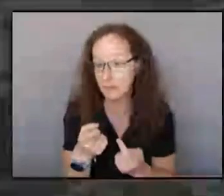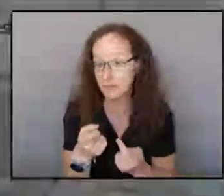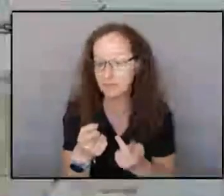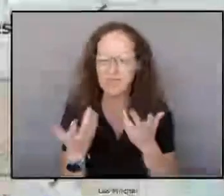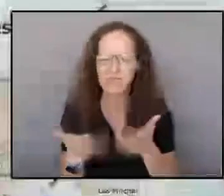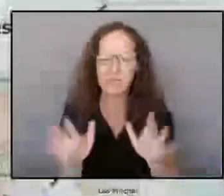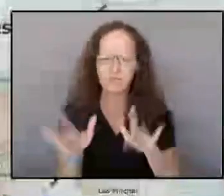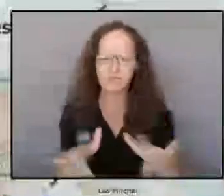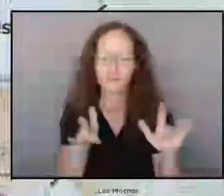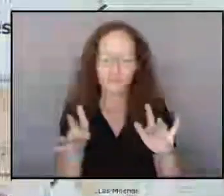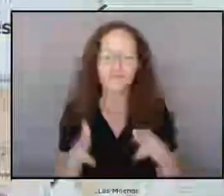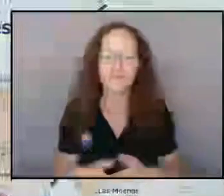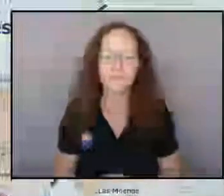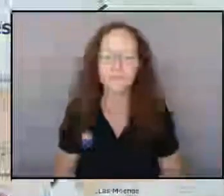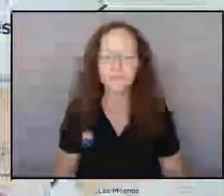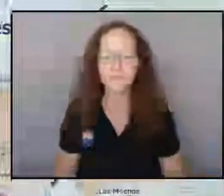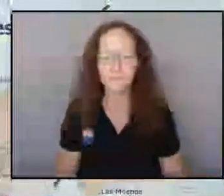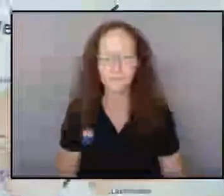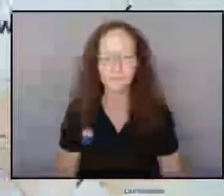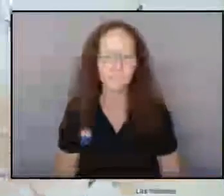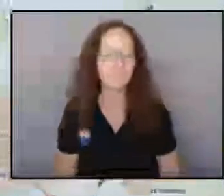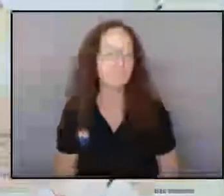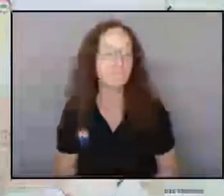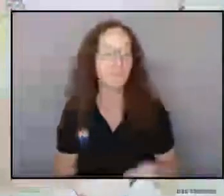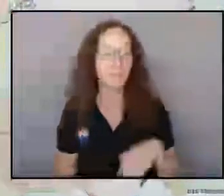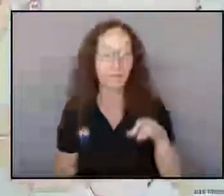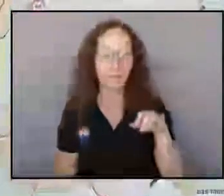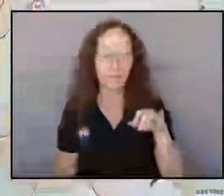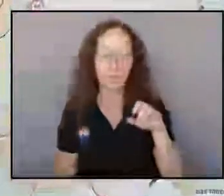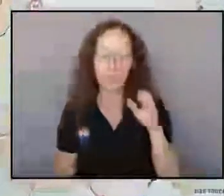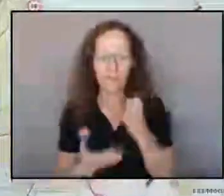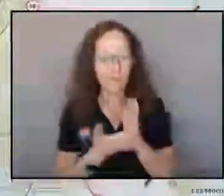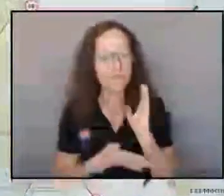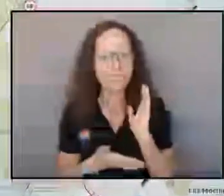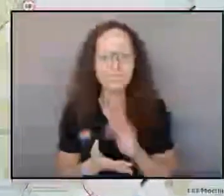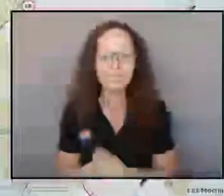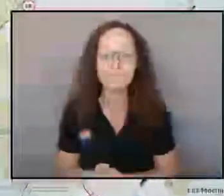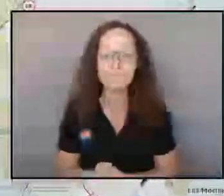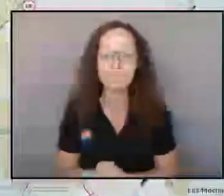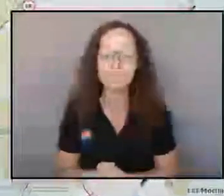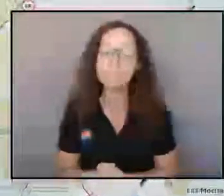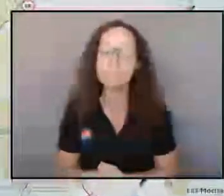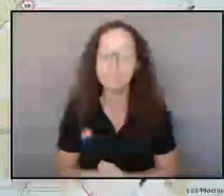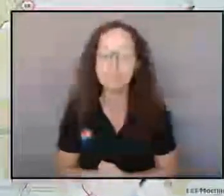ALL RIGHT, SO ONE OF THE THINGS THOSE VIDEOS DEMONSTRATED IS BASICALLY WHEN YOU SEE THE HEAT HIGH ON